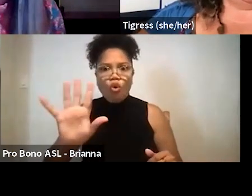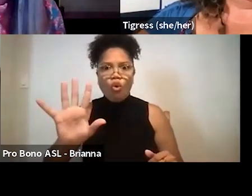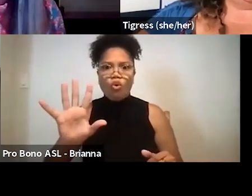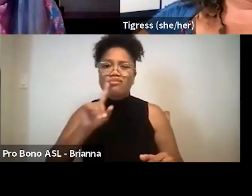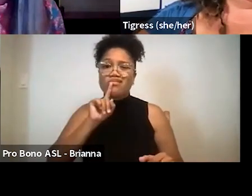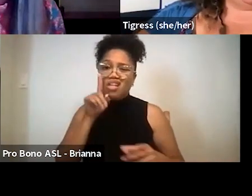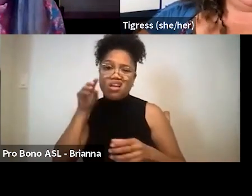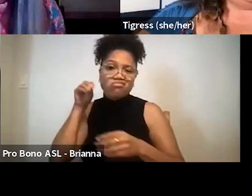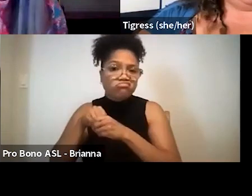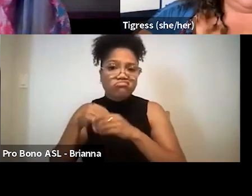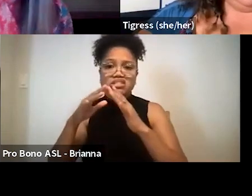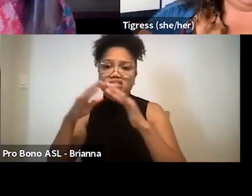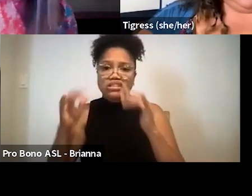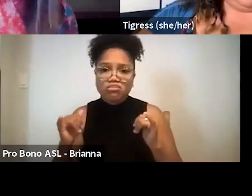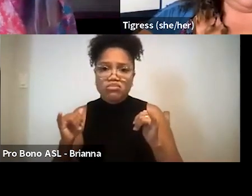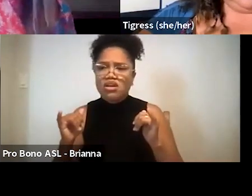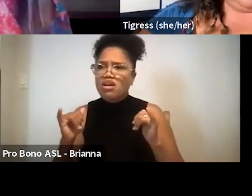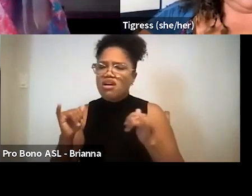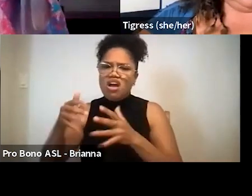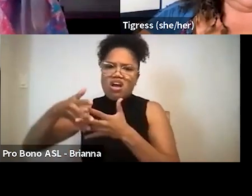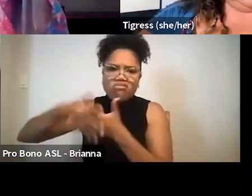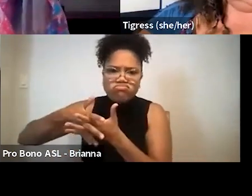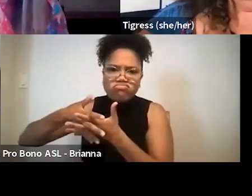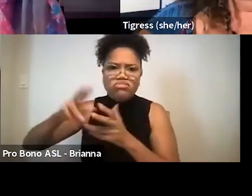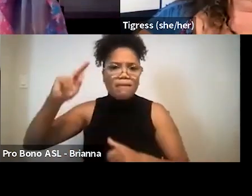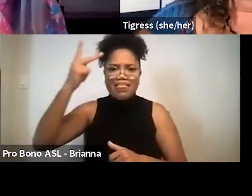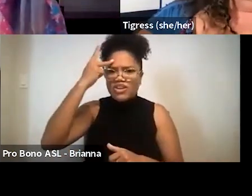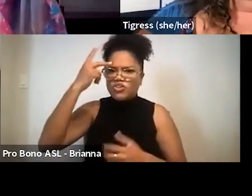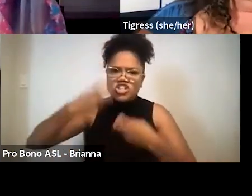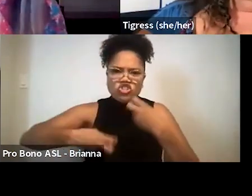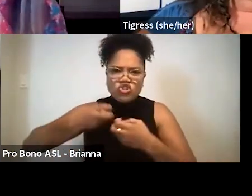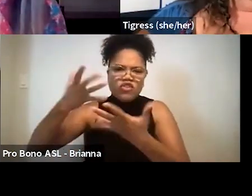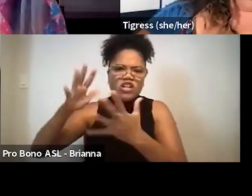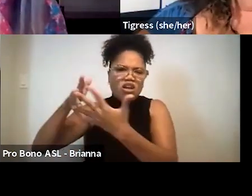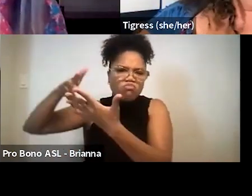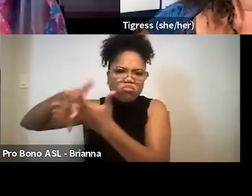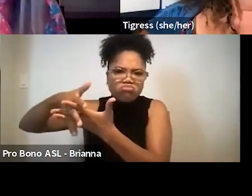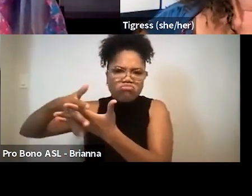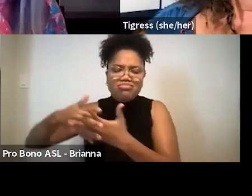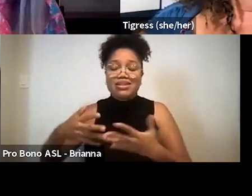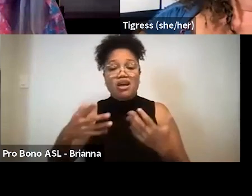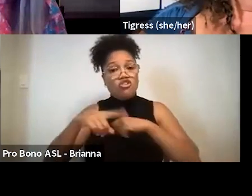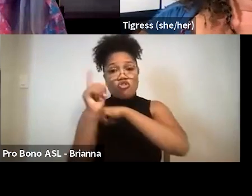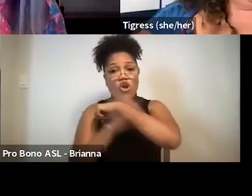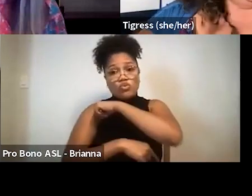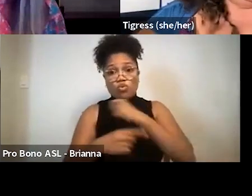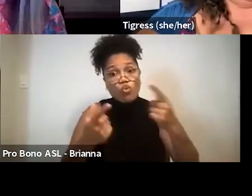It does have real ramifications. It is a political issue. It has consequences that can range from people being denied